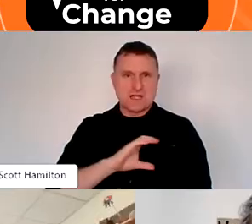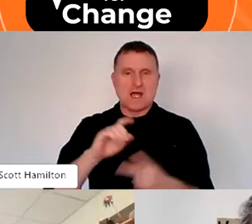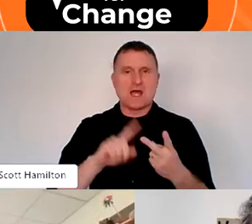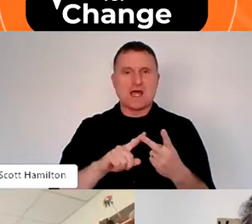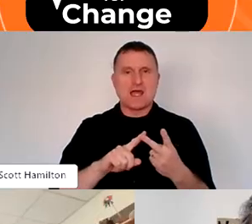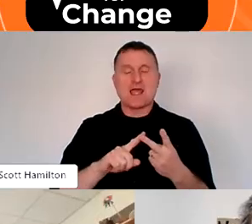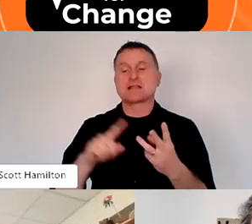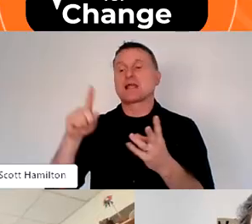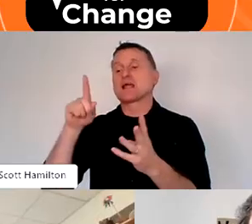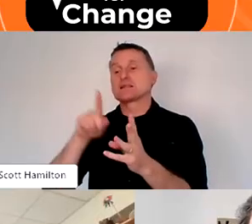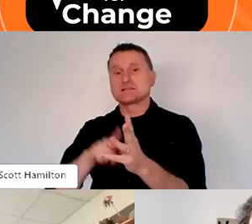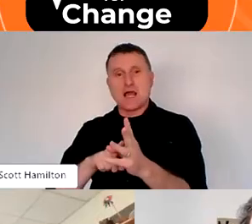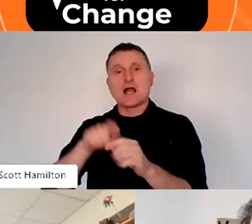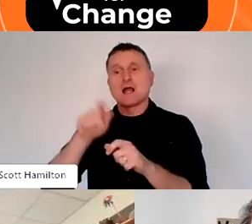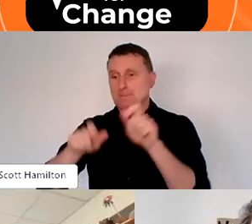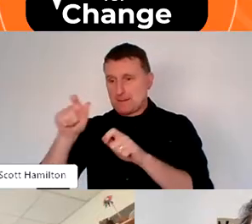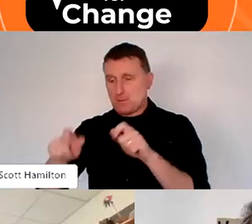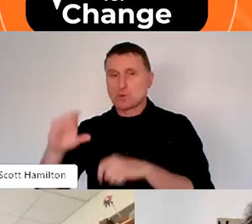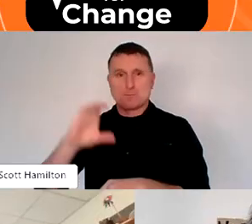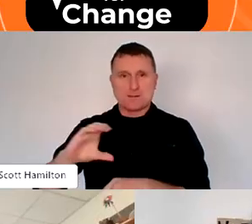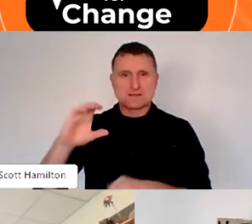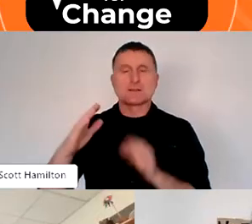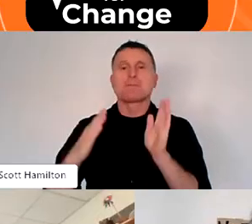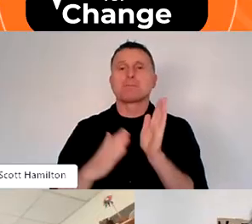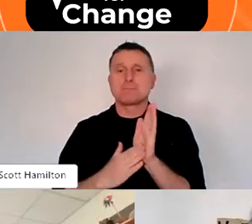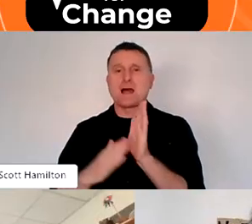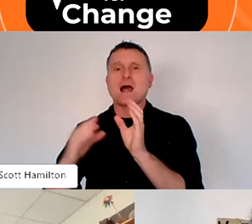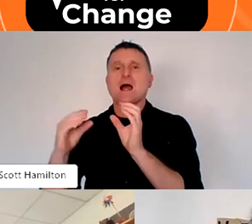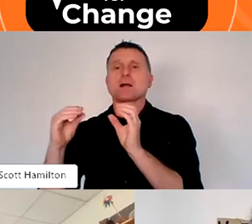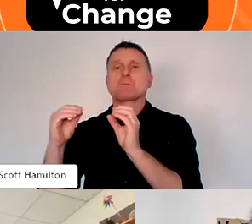Commission; and Mark Potter, the National President of NZEI Te Riu